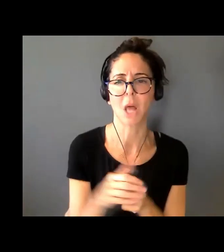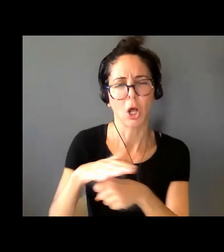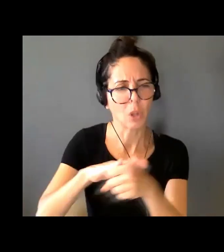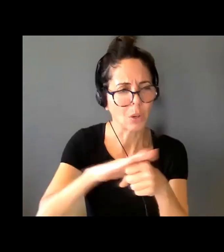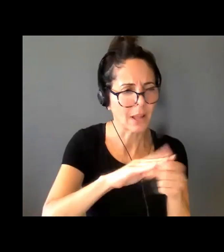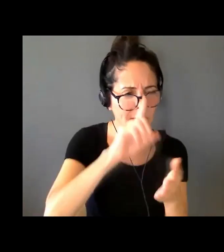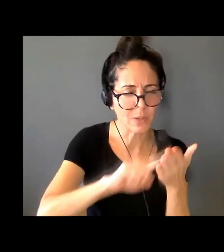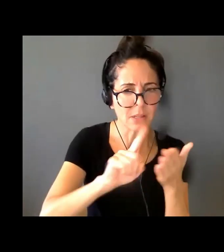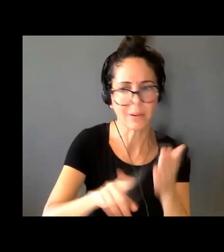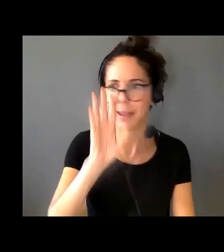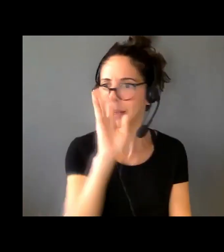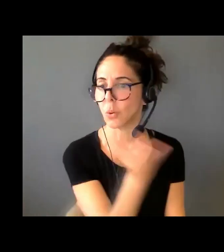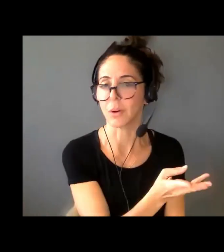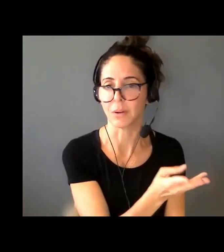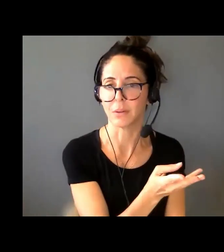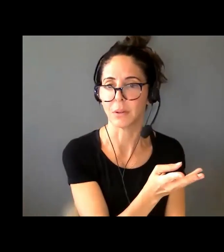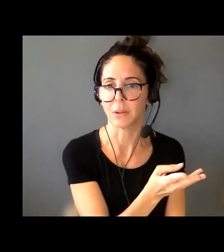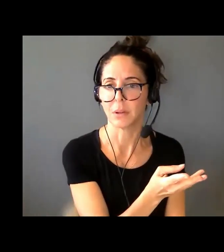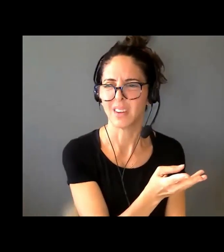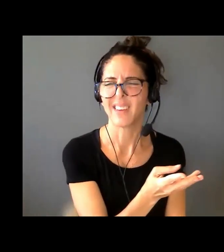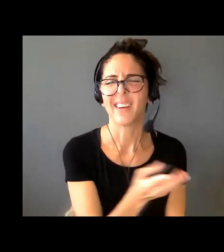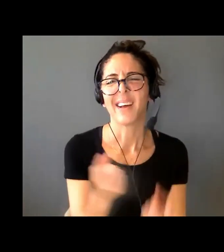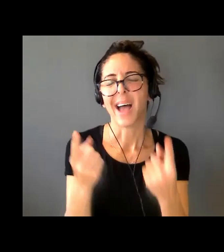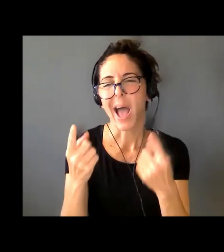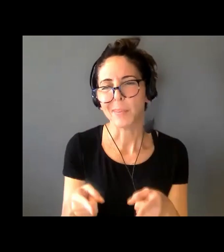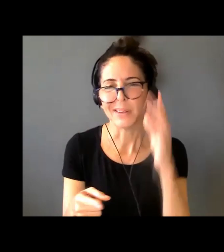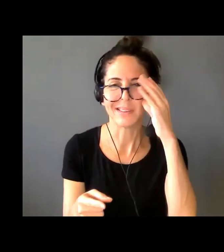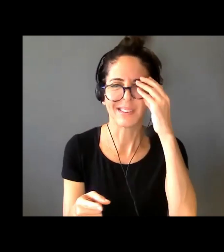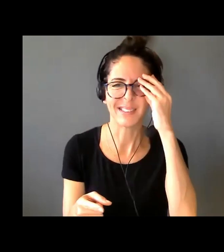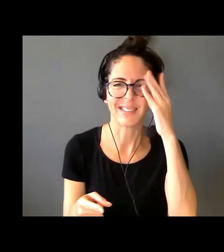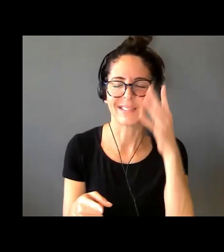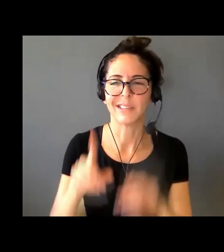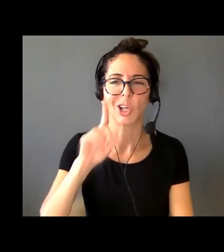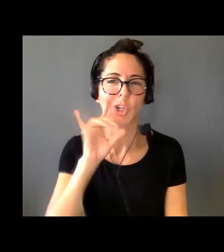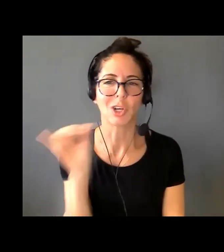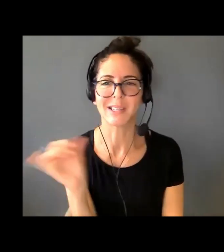and it creates problematic and false optics from a top-down approach.